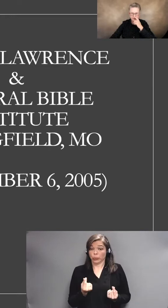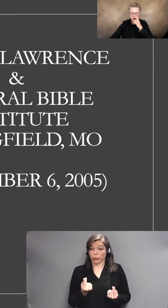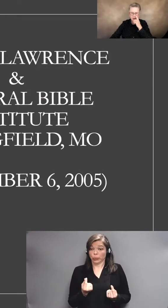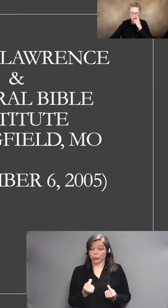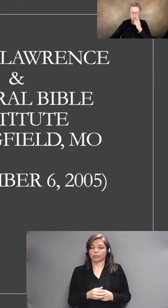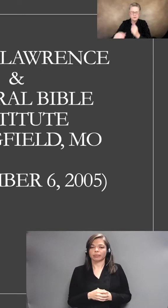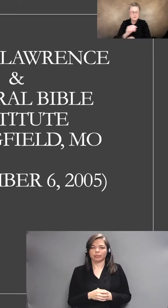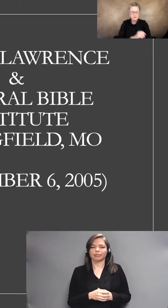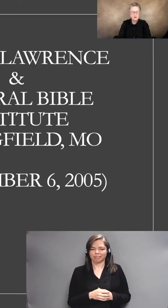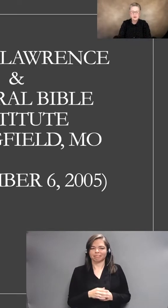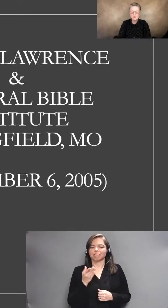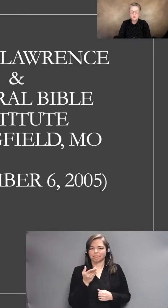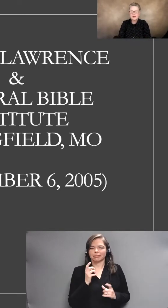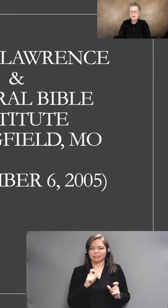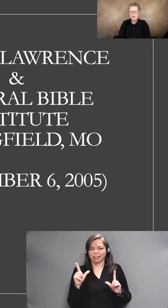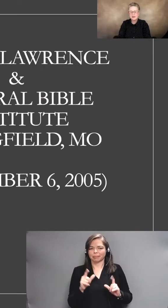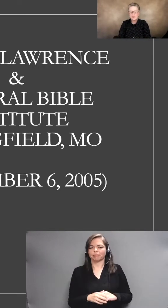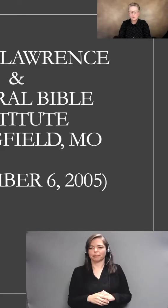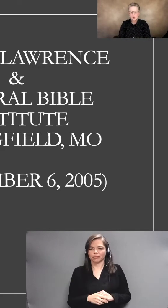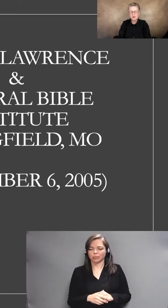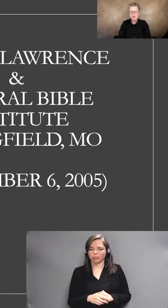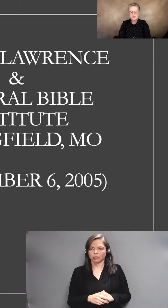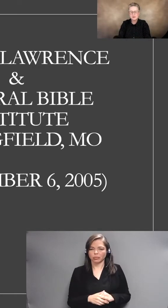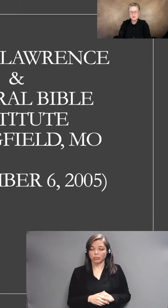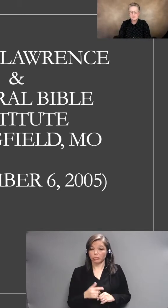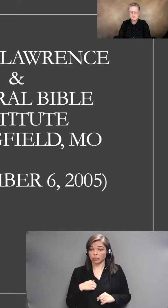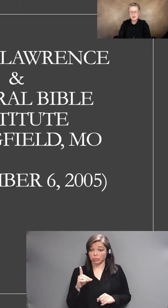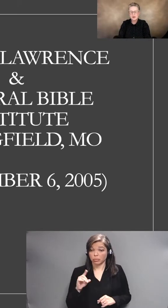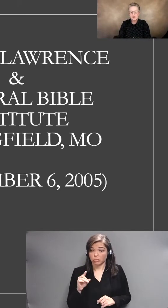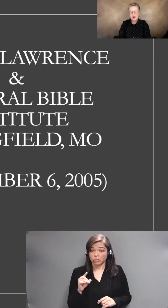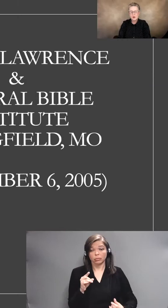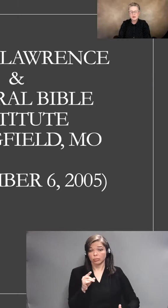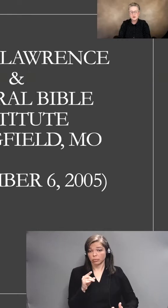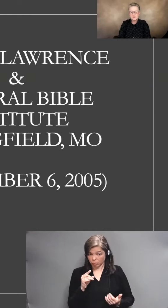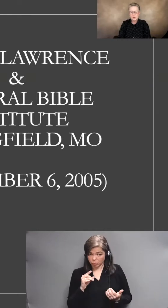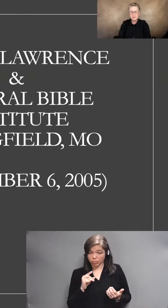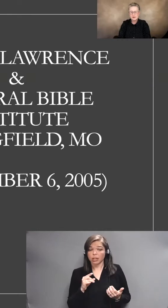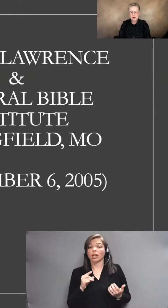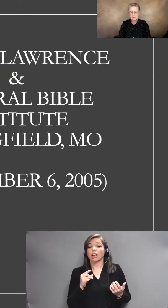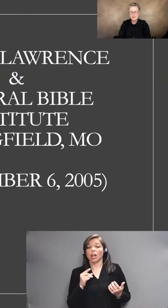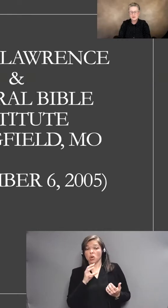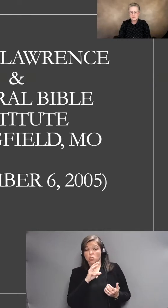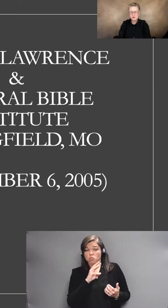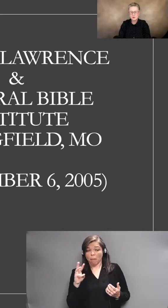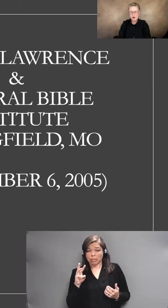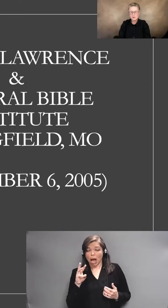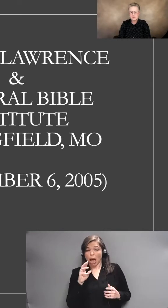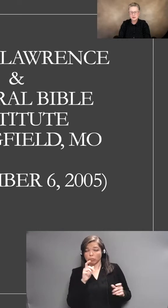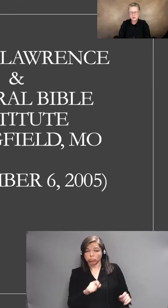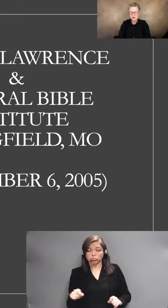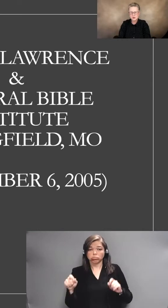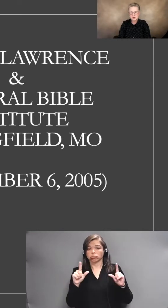there we go . . . what I did was, I went to the website of the Central Bible Institute